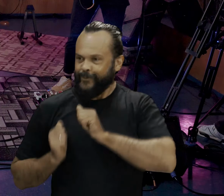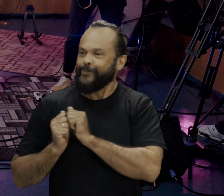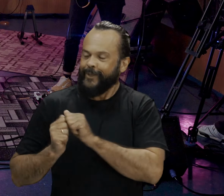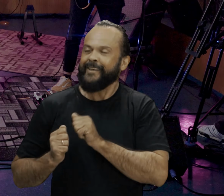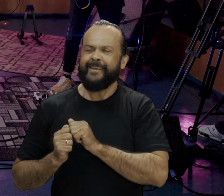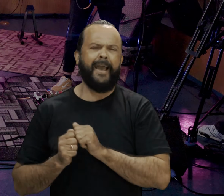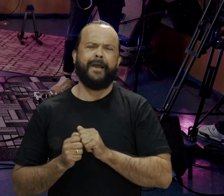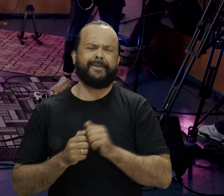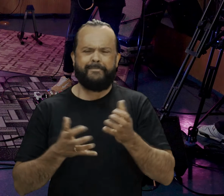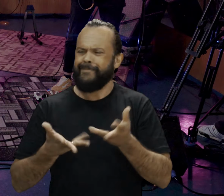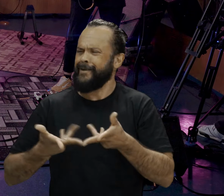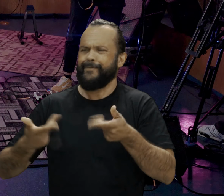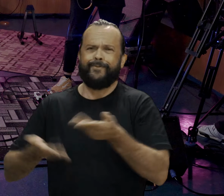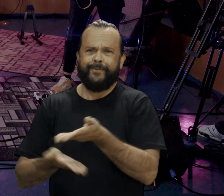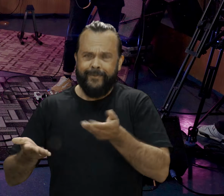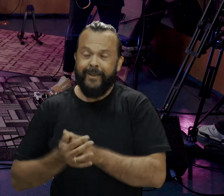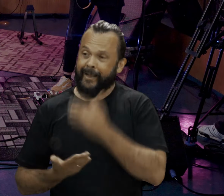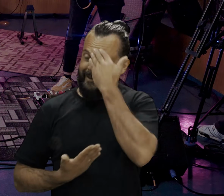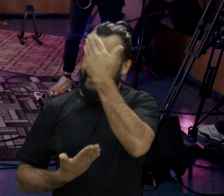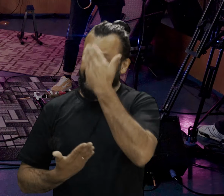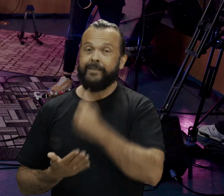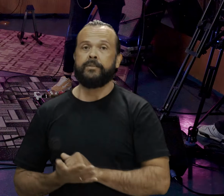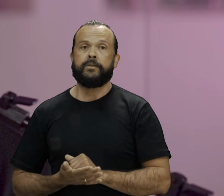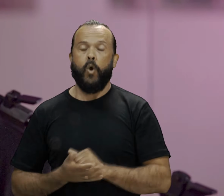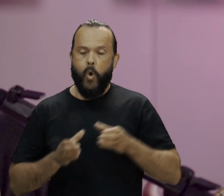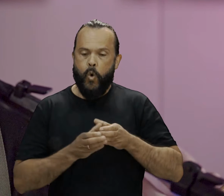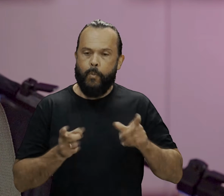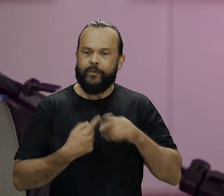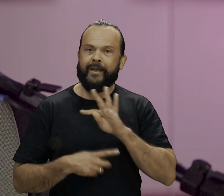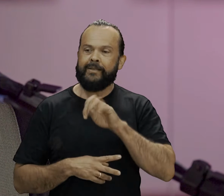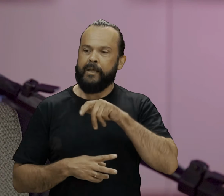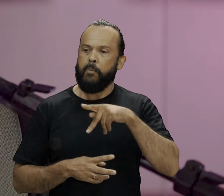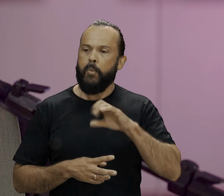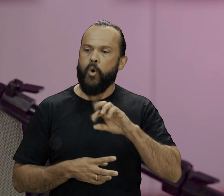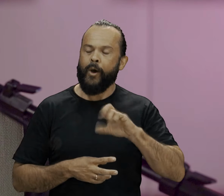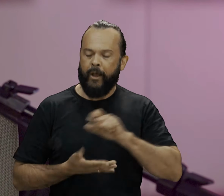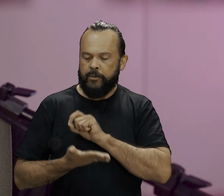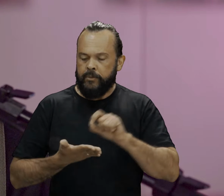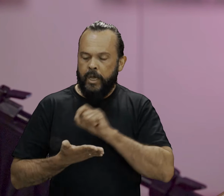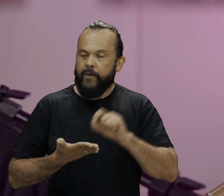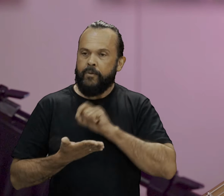We always say that with O Temporal we write music to tell our story, but whoever is listening can recognize themselves in the music,